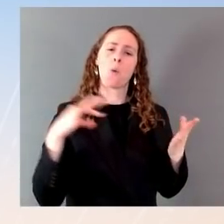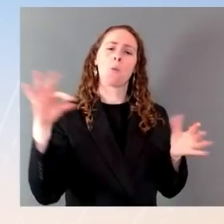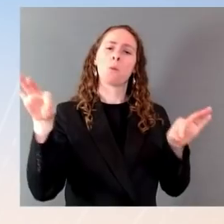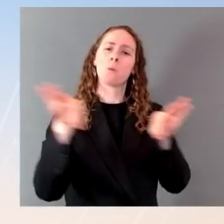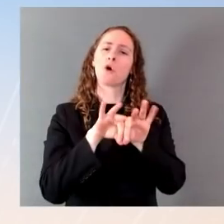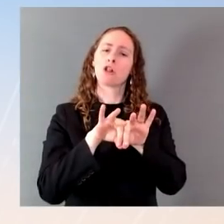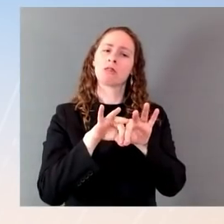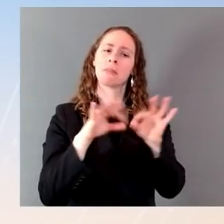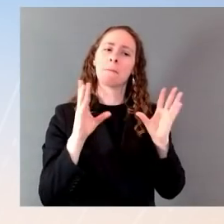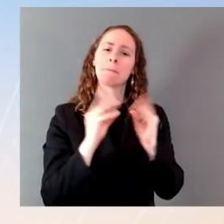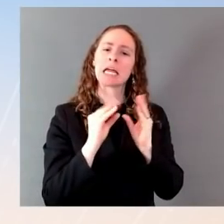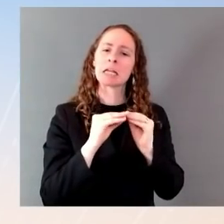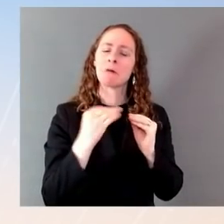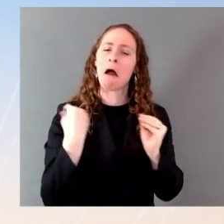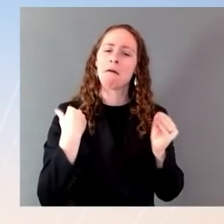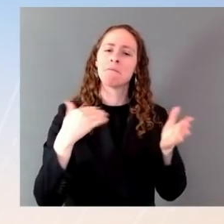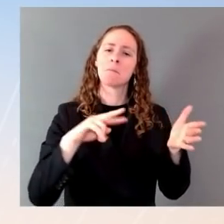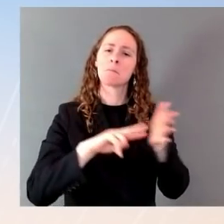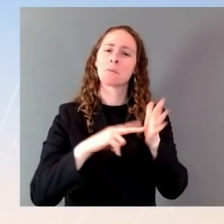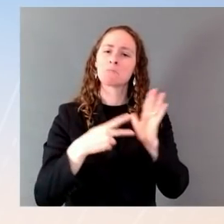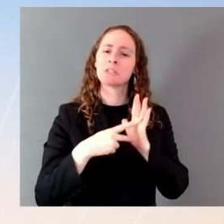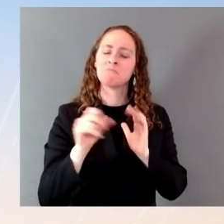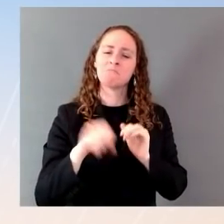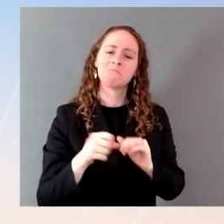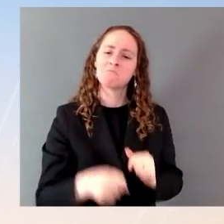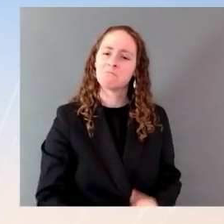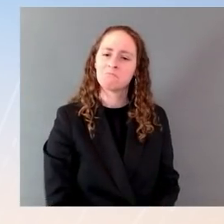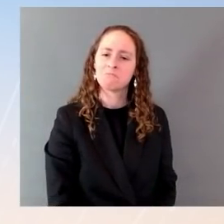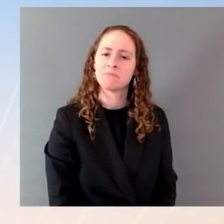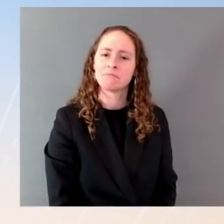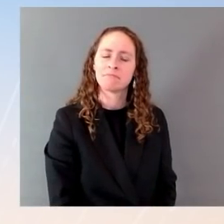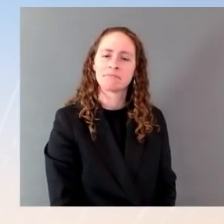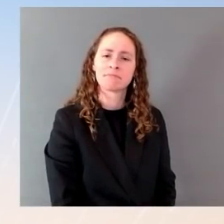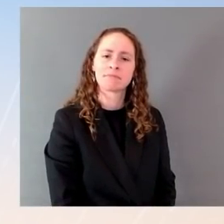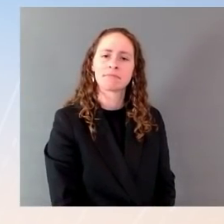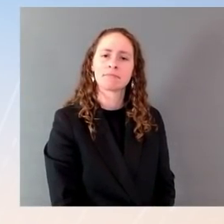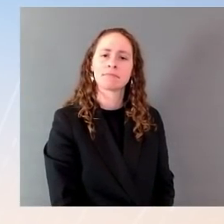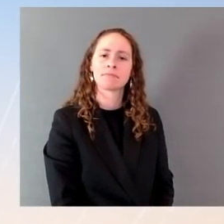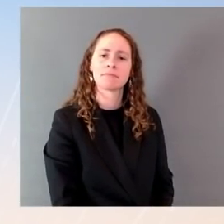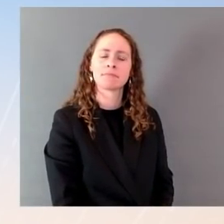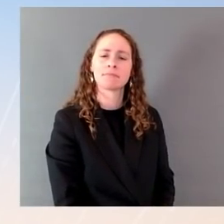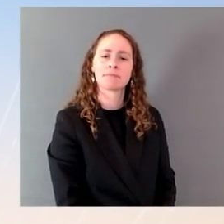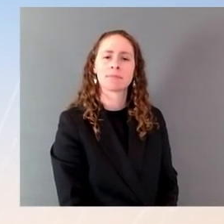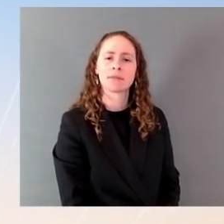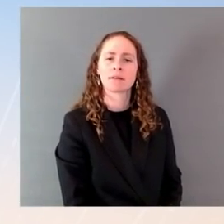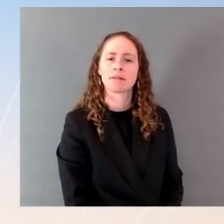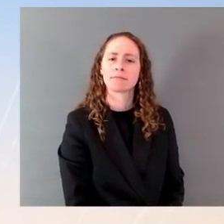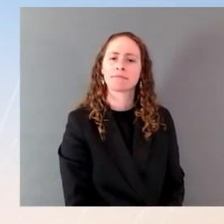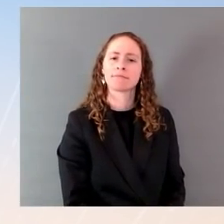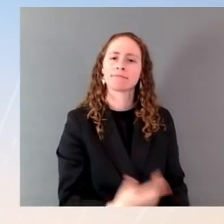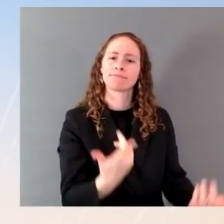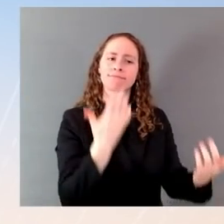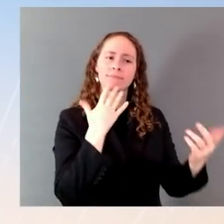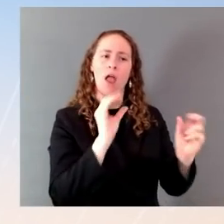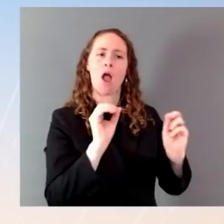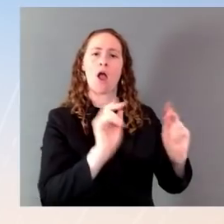And also to talk about a potential way forward. The Press: And how -- Mr. Sullivan: Now, on the question of African partners -- this is true the world over: